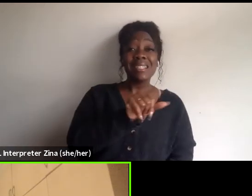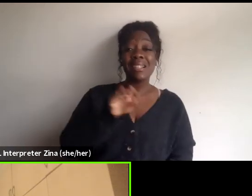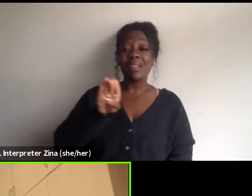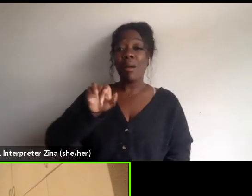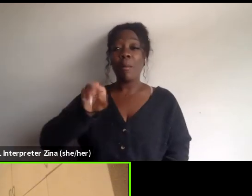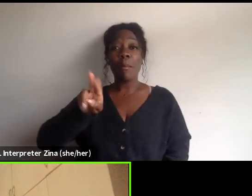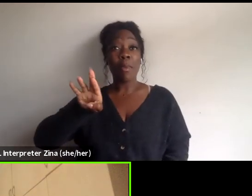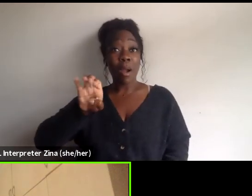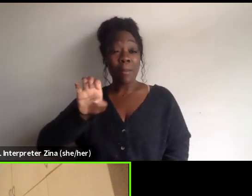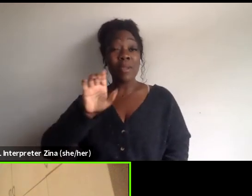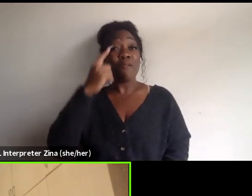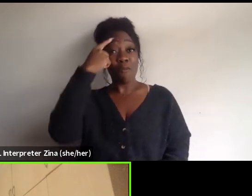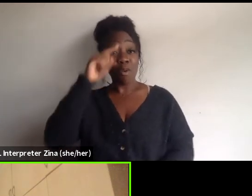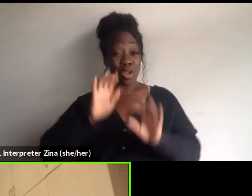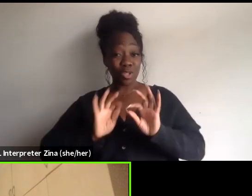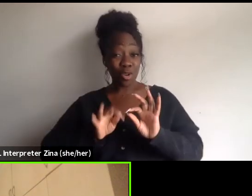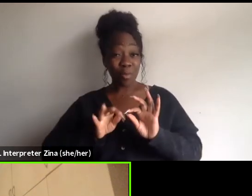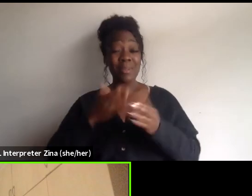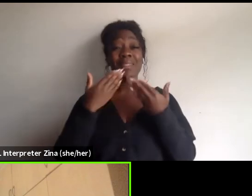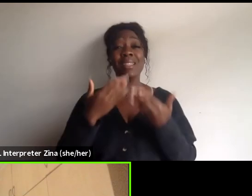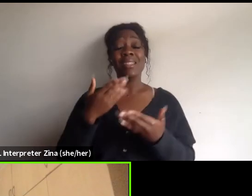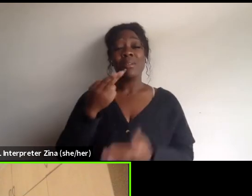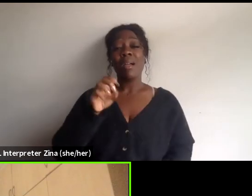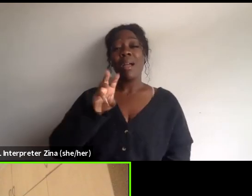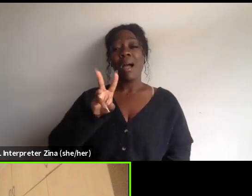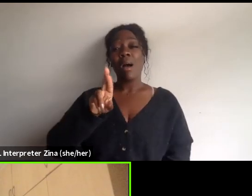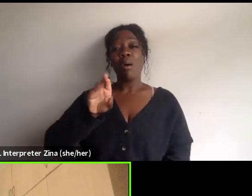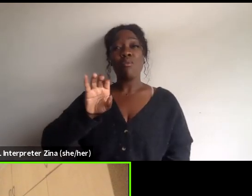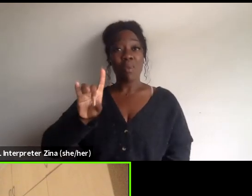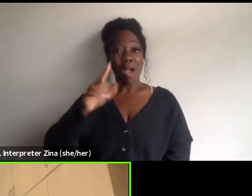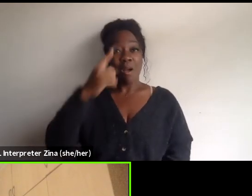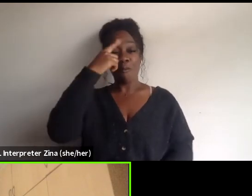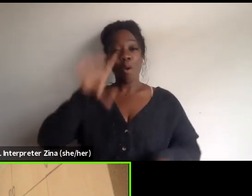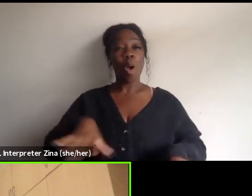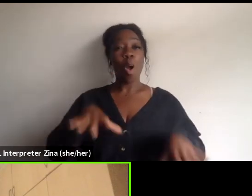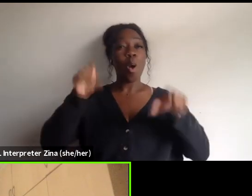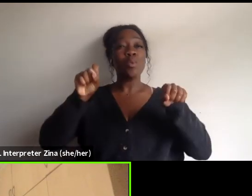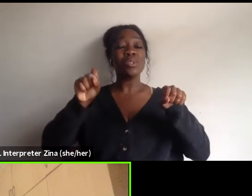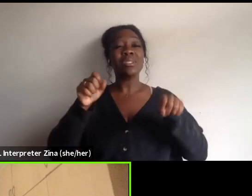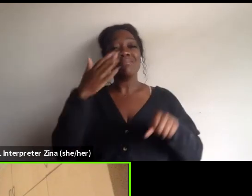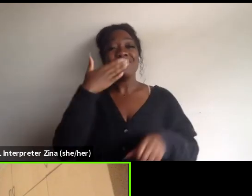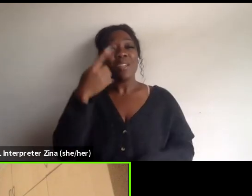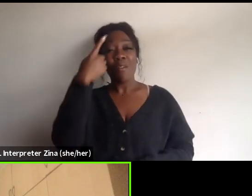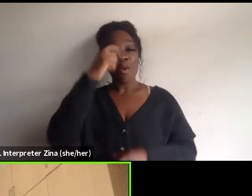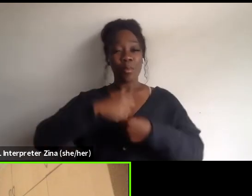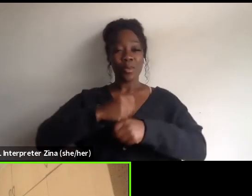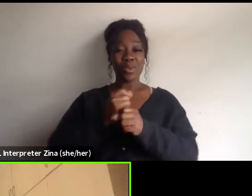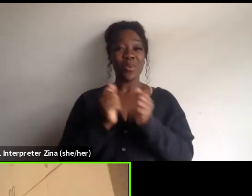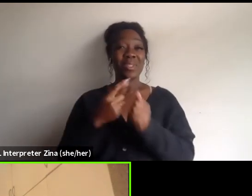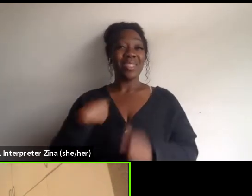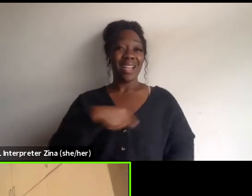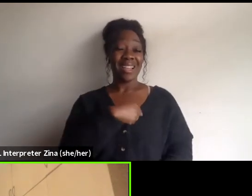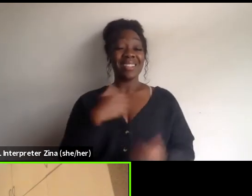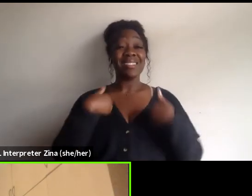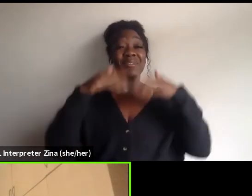this series on their website and producing it with us. Have a wonderful evening, everybody and thank you.